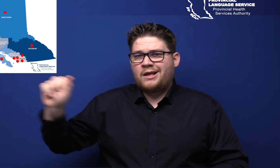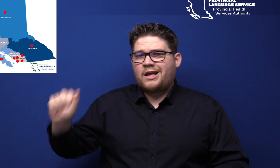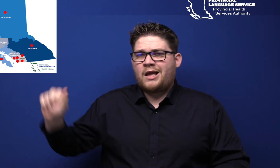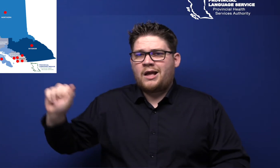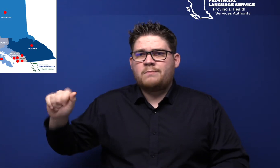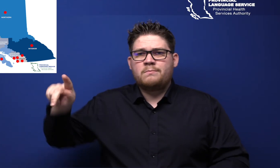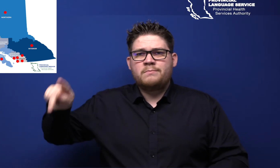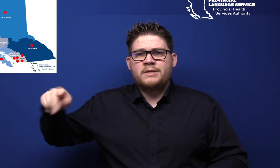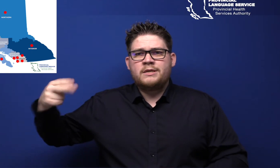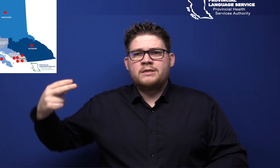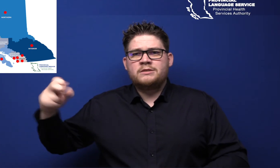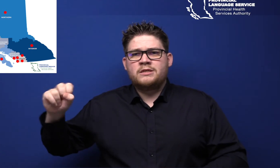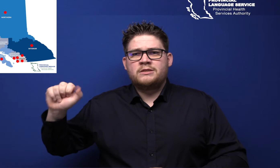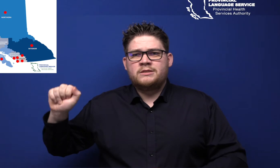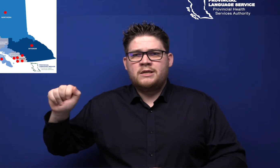PLEASE SEND AN EMAIL TO PMSLIS@PHSA.CA.